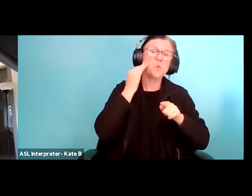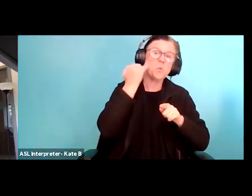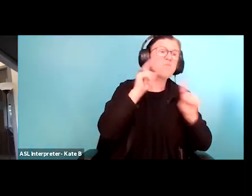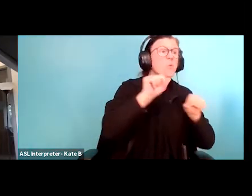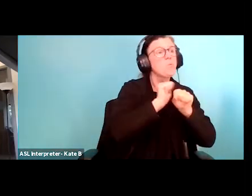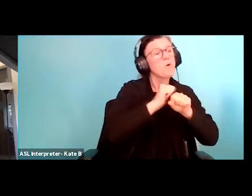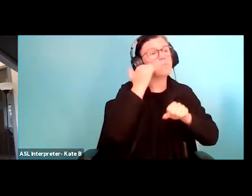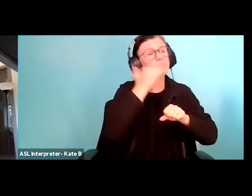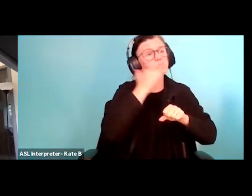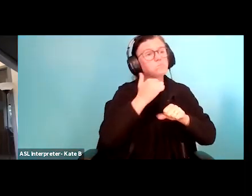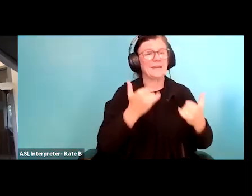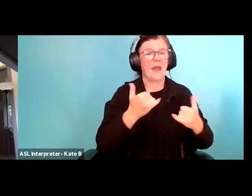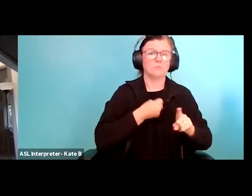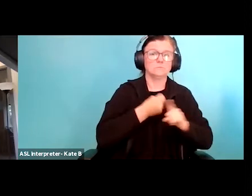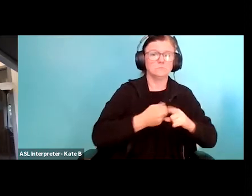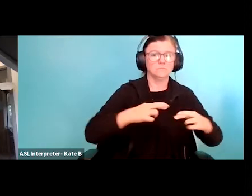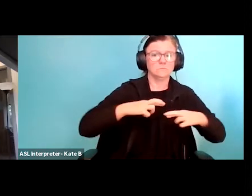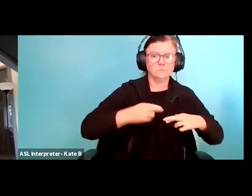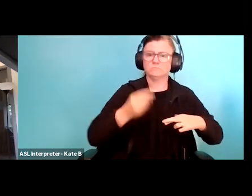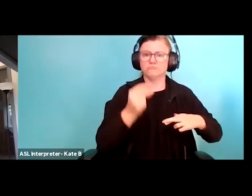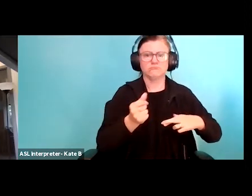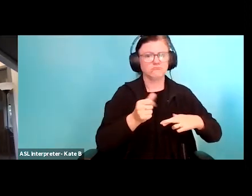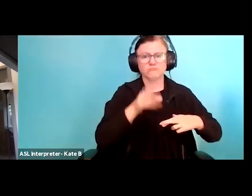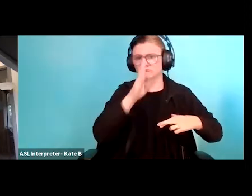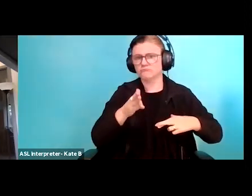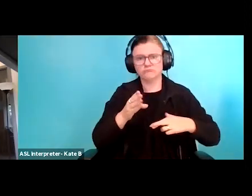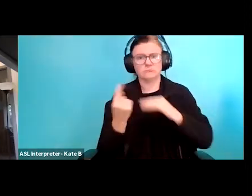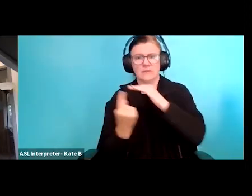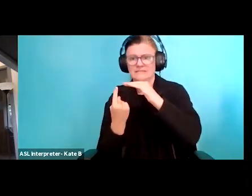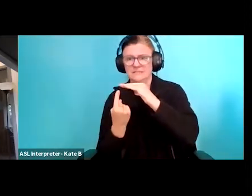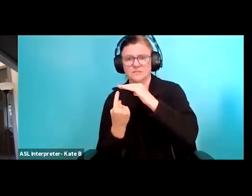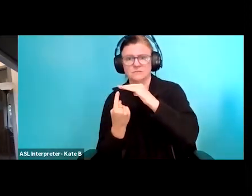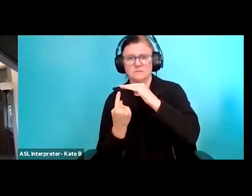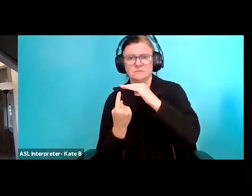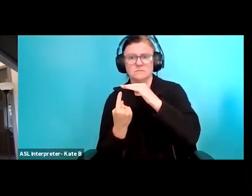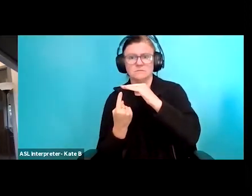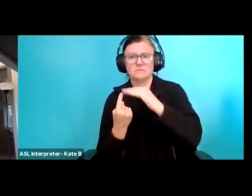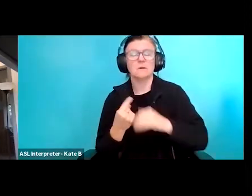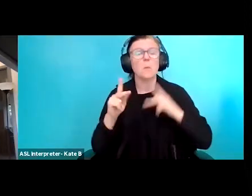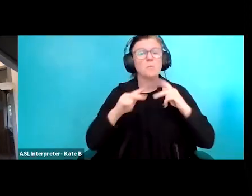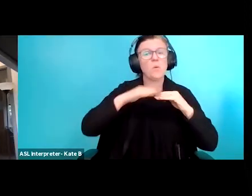directly leads to social isolation and approximately one in five older adult respondents